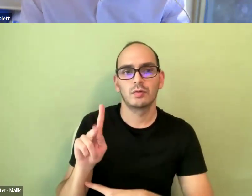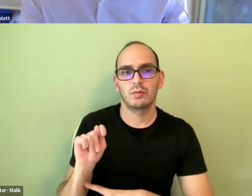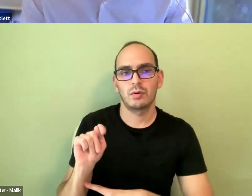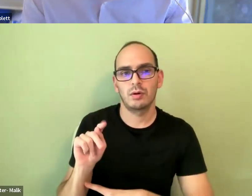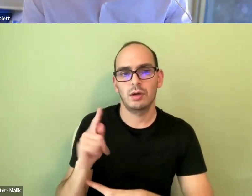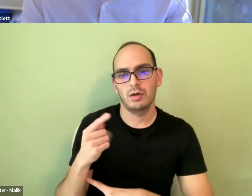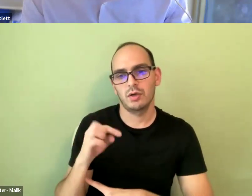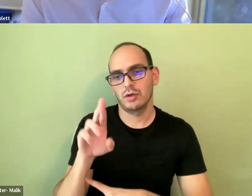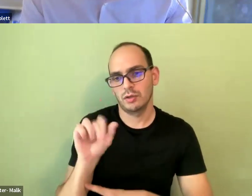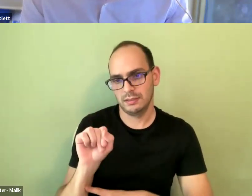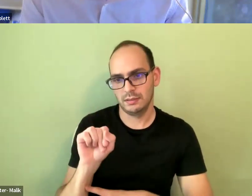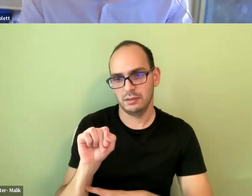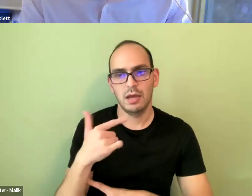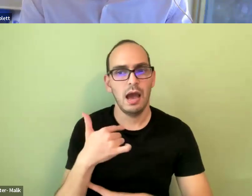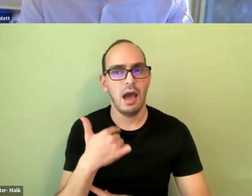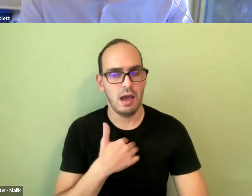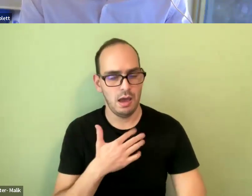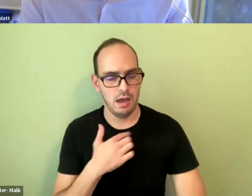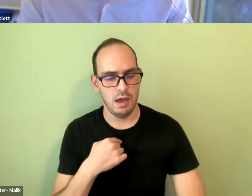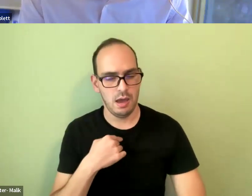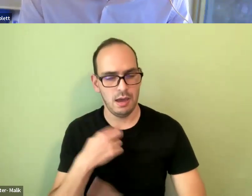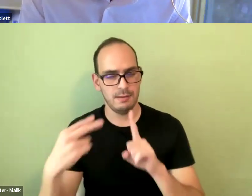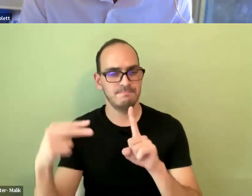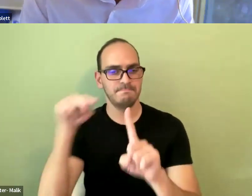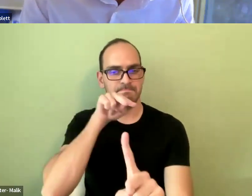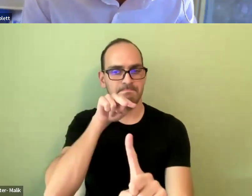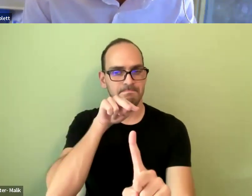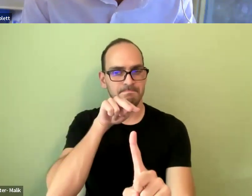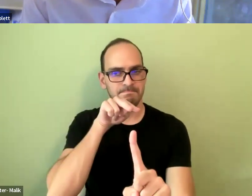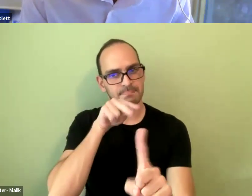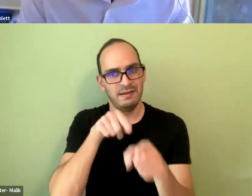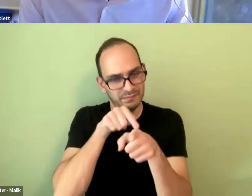I am looking at this from the perspective of a specific